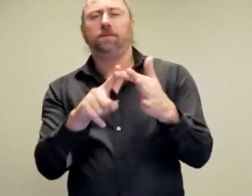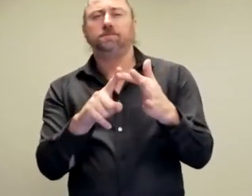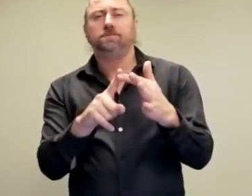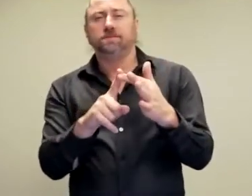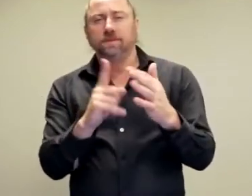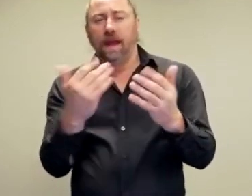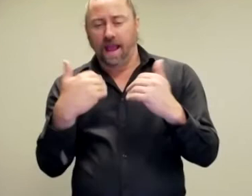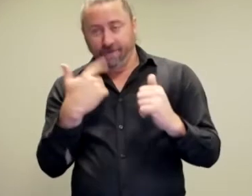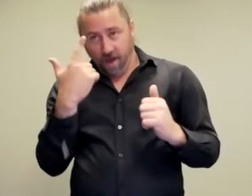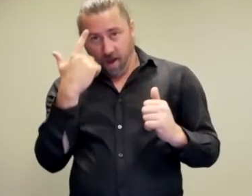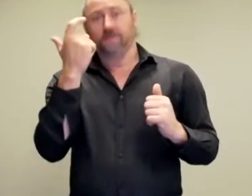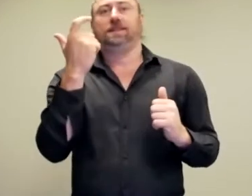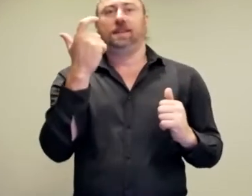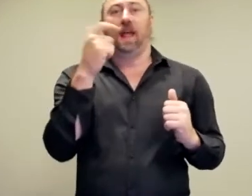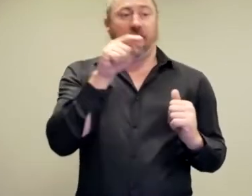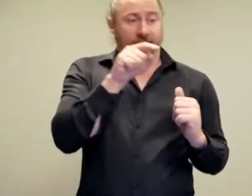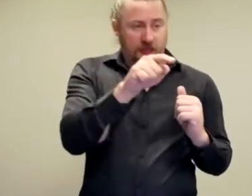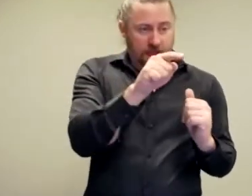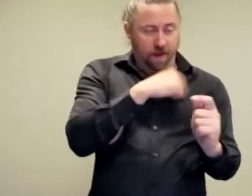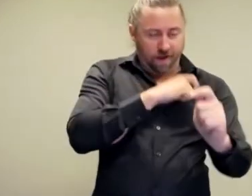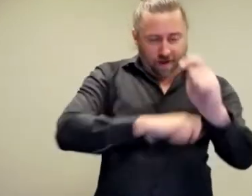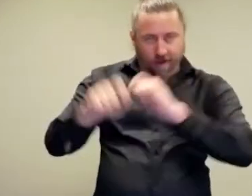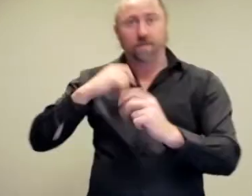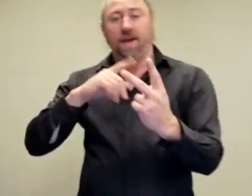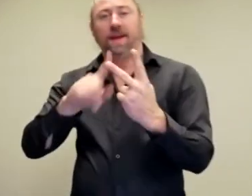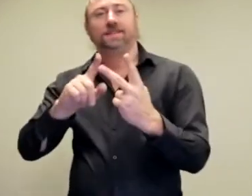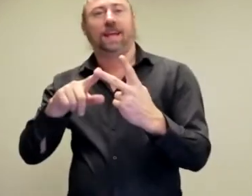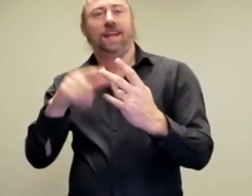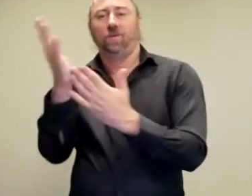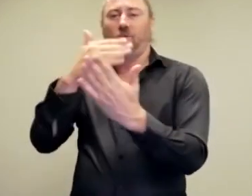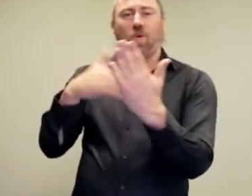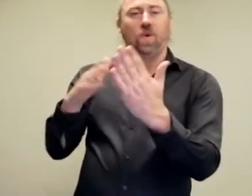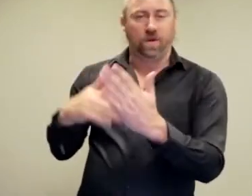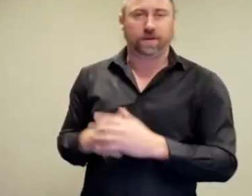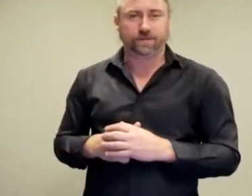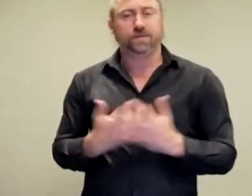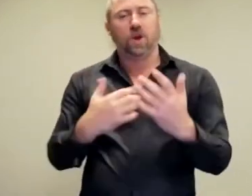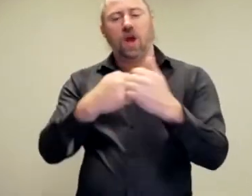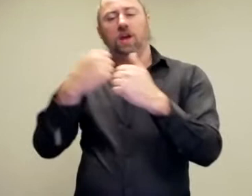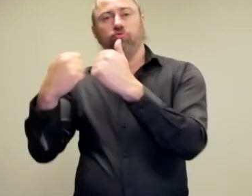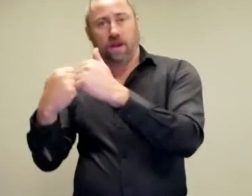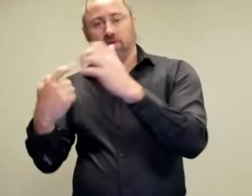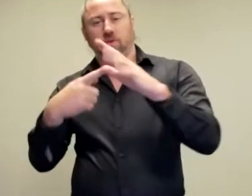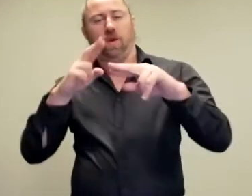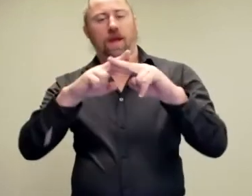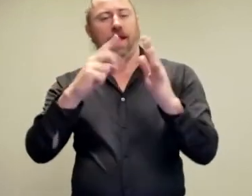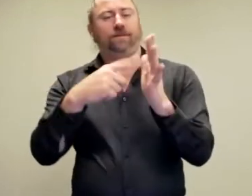as a segue into my second work from for the Open Studio, Structural affinities. Sorry, it's the third